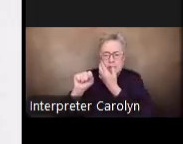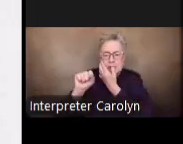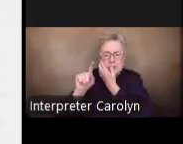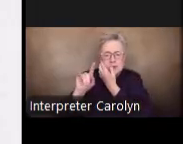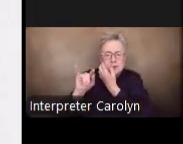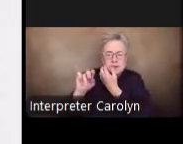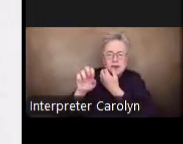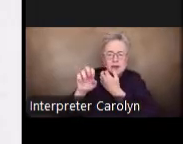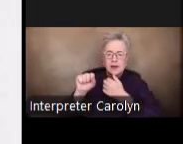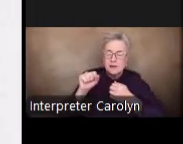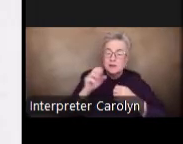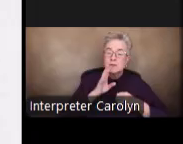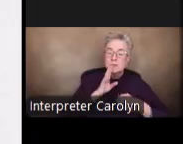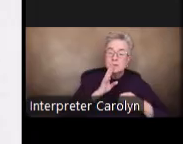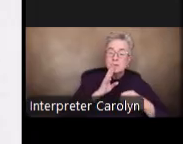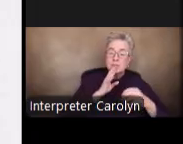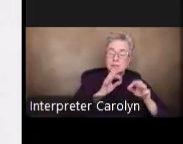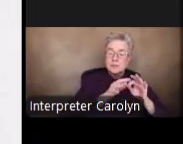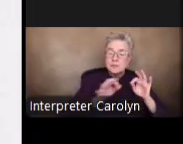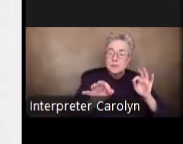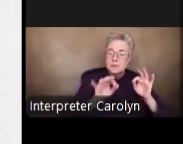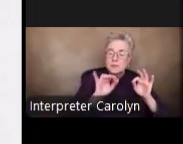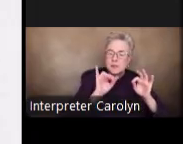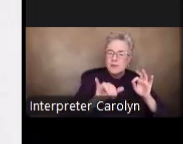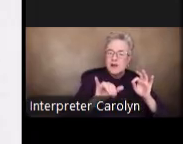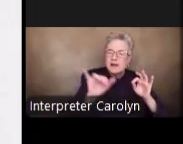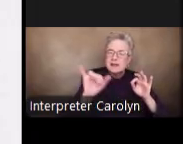So for spoken language, this includes regional accents,